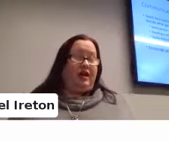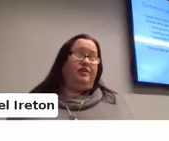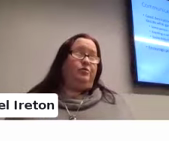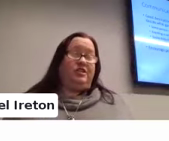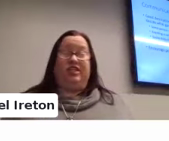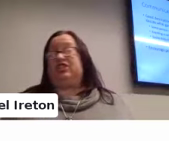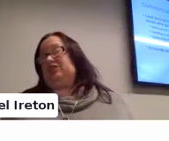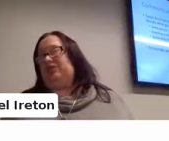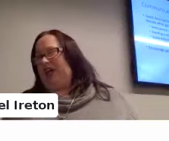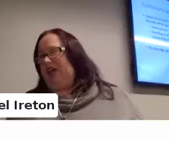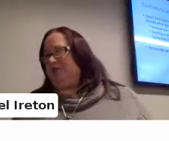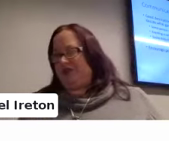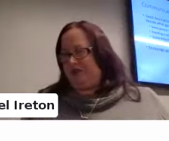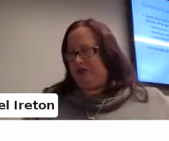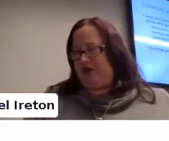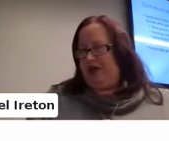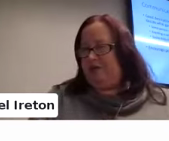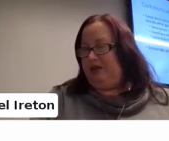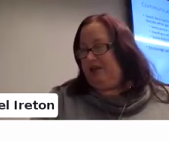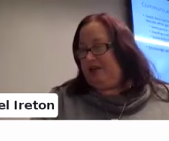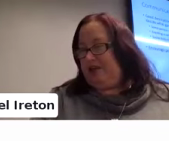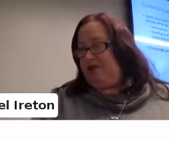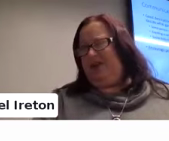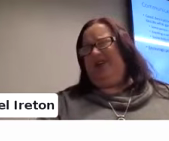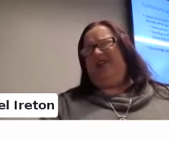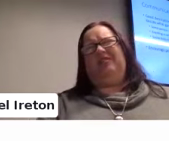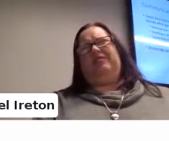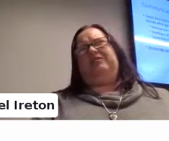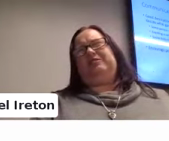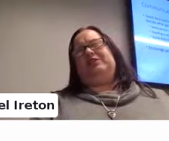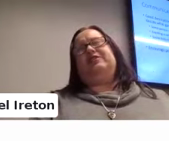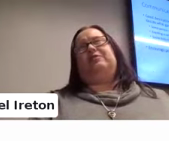But if you're providing good information, they at least can enter a game with an informed point of view.